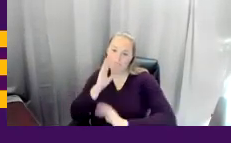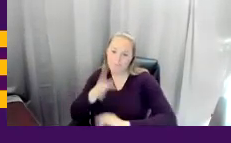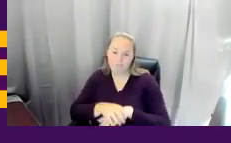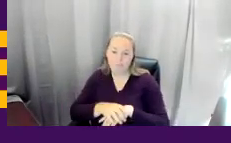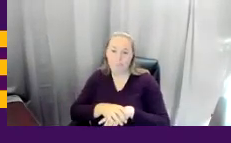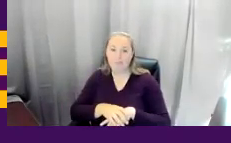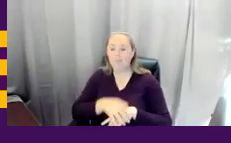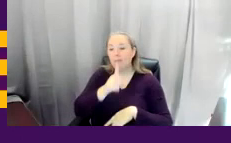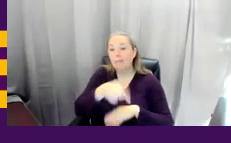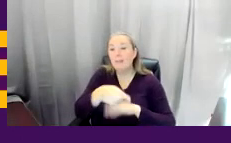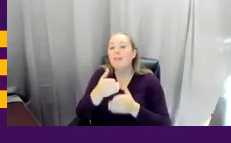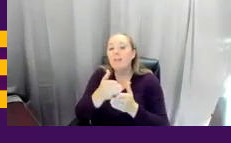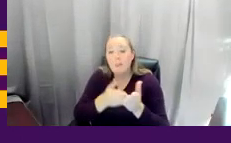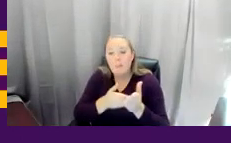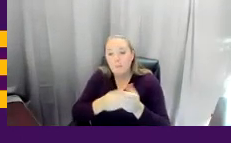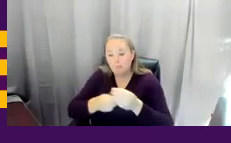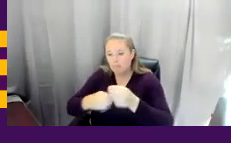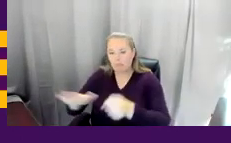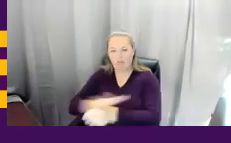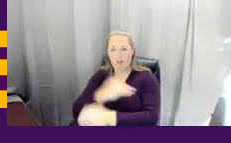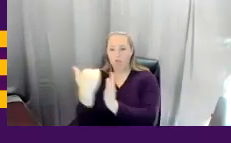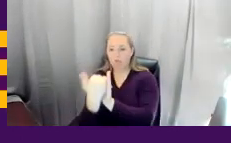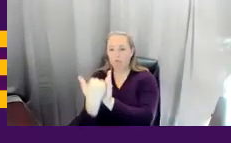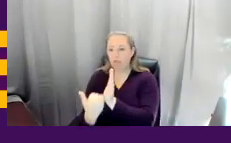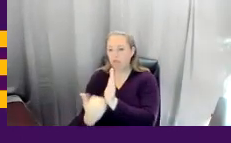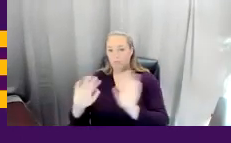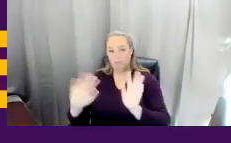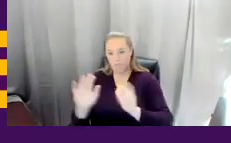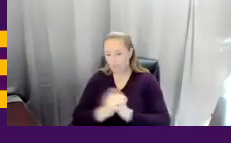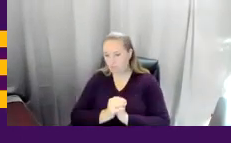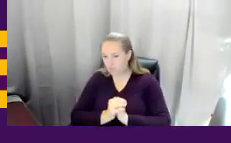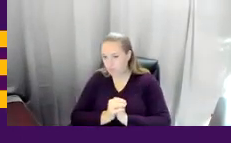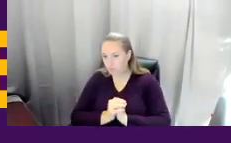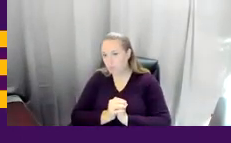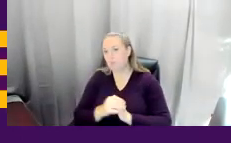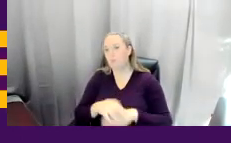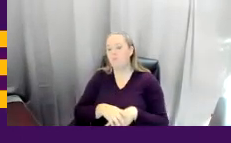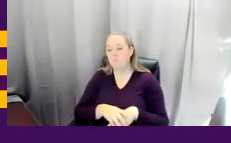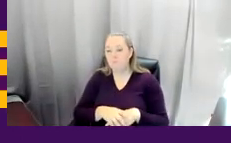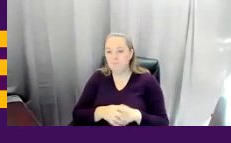LISTED ON THE SLIDE